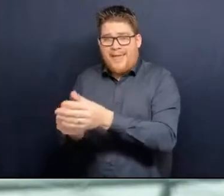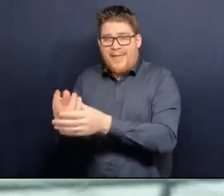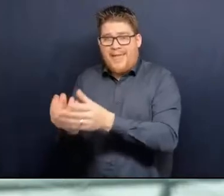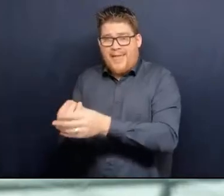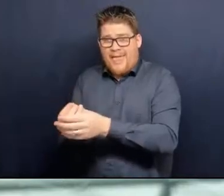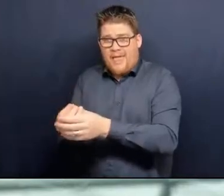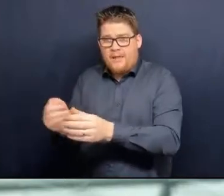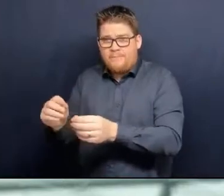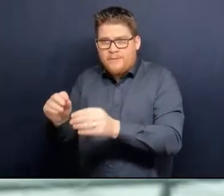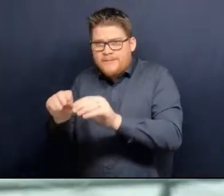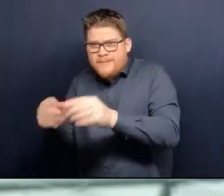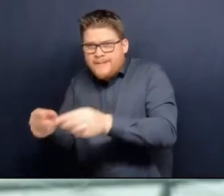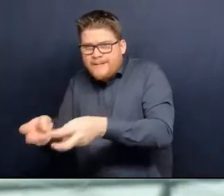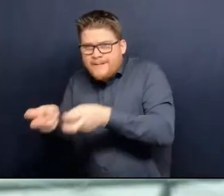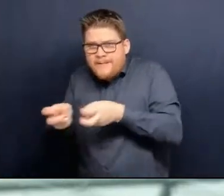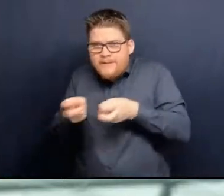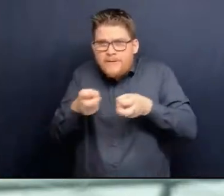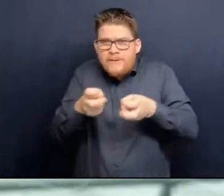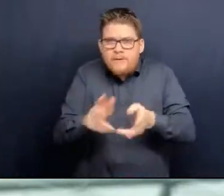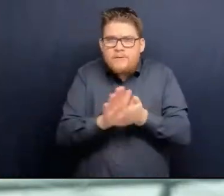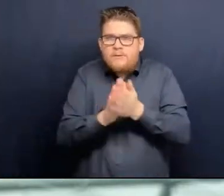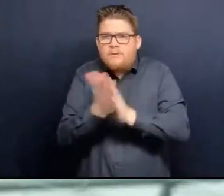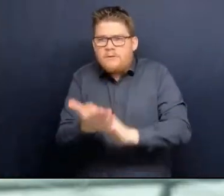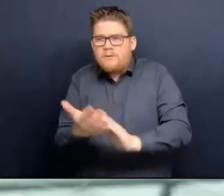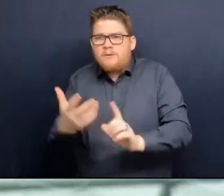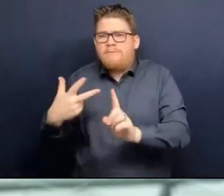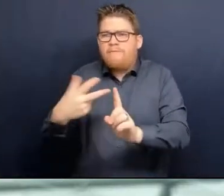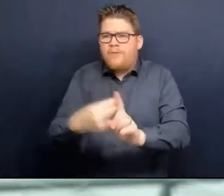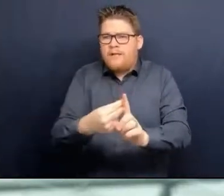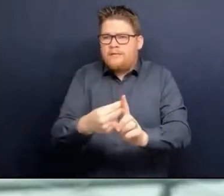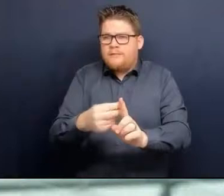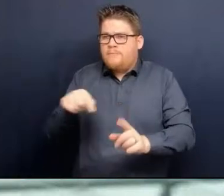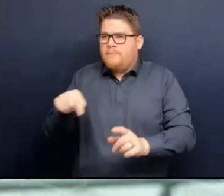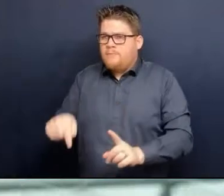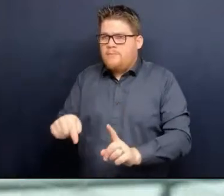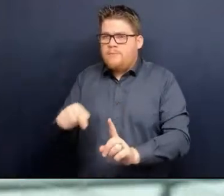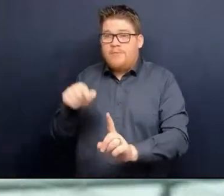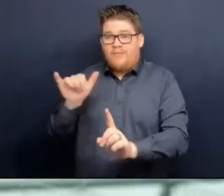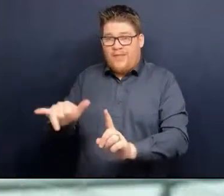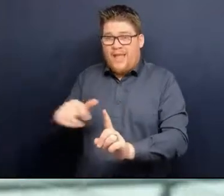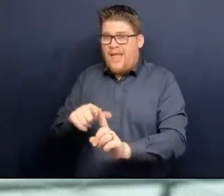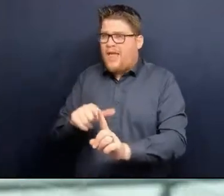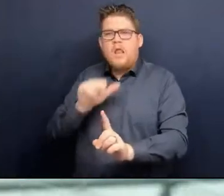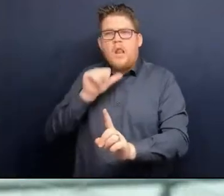implants and again. It provides the entire protein to your